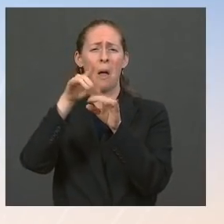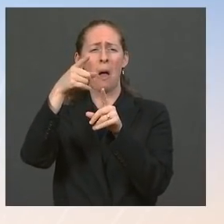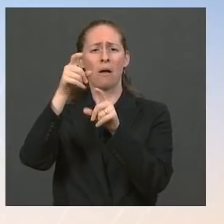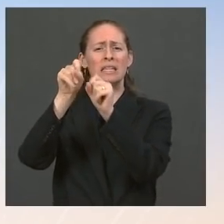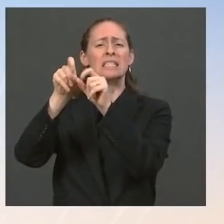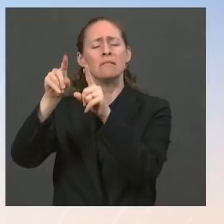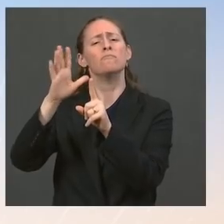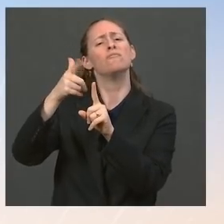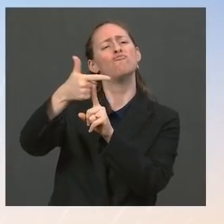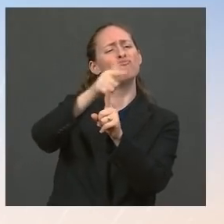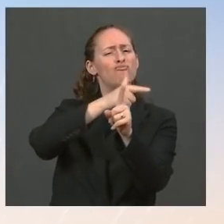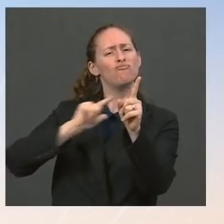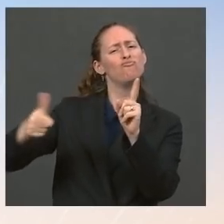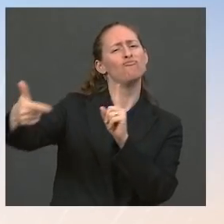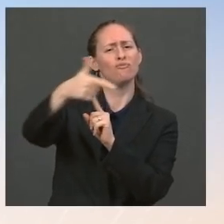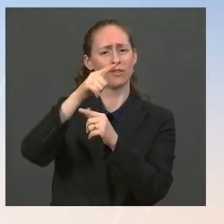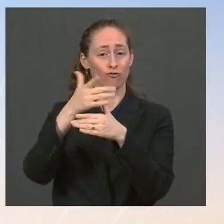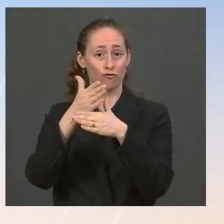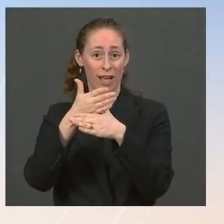With that, I'll turn it over to Secretary Mayorkas.